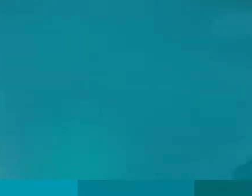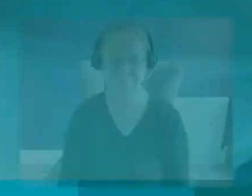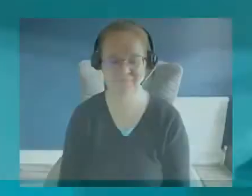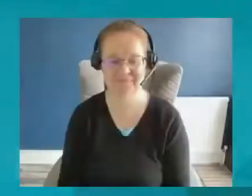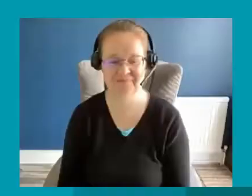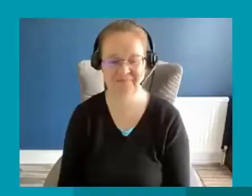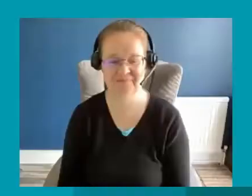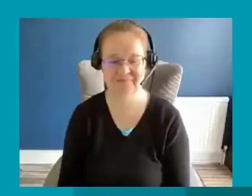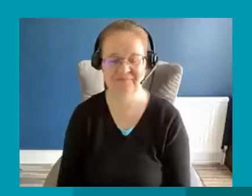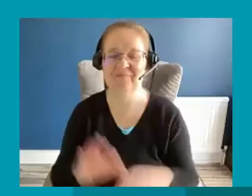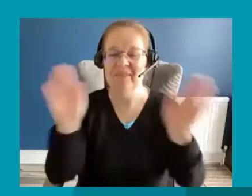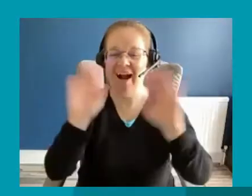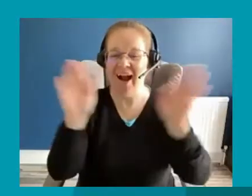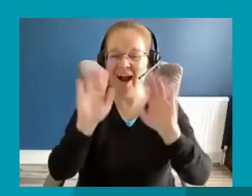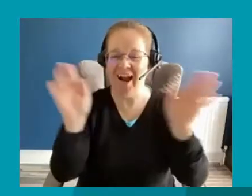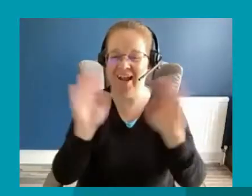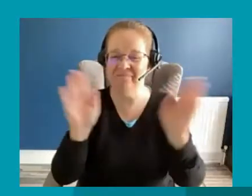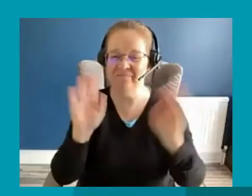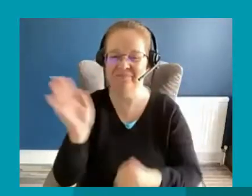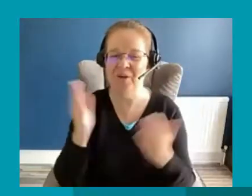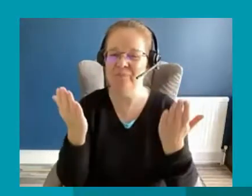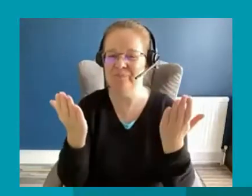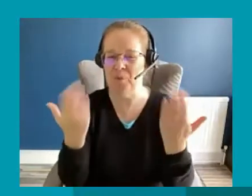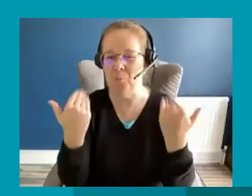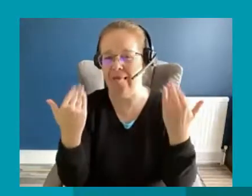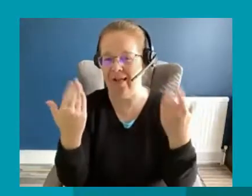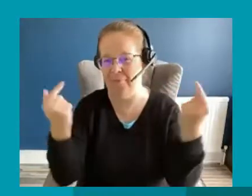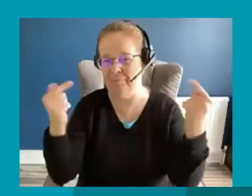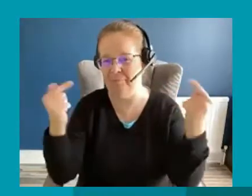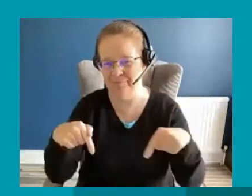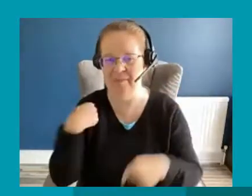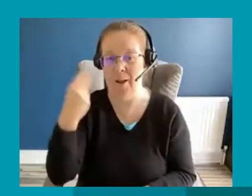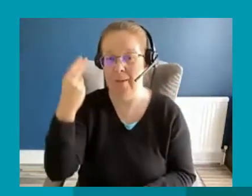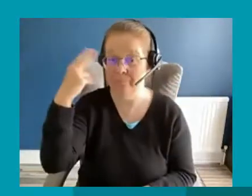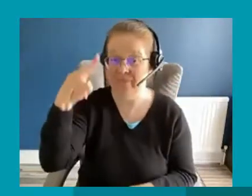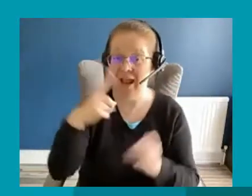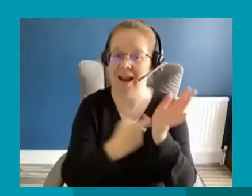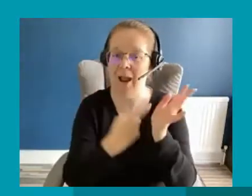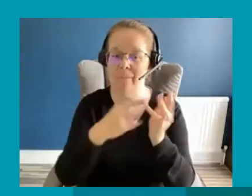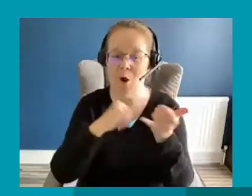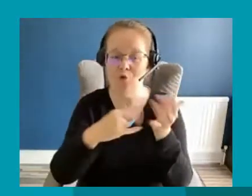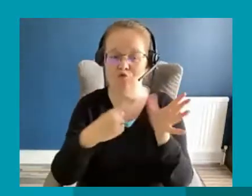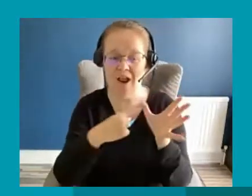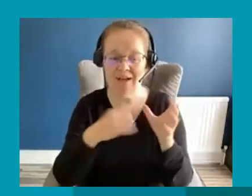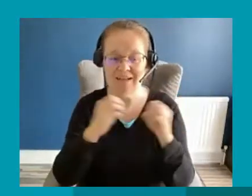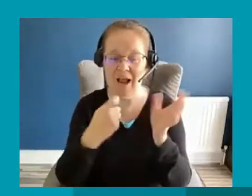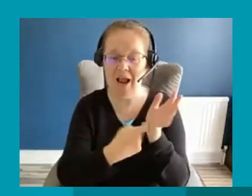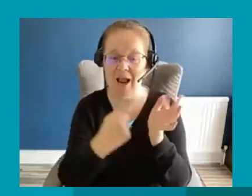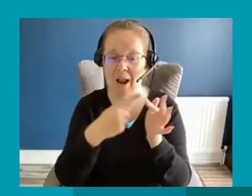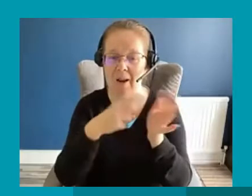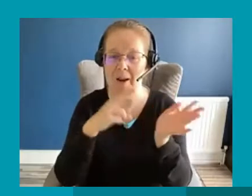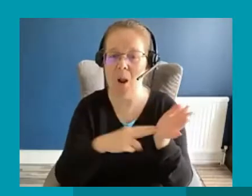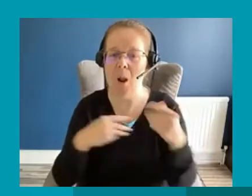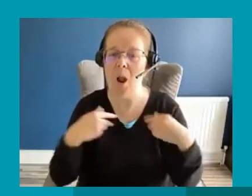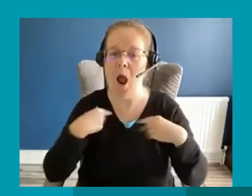Hello everyone and welcome My name is Rosa B, I'm a creative career coach at Evenbreak so I want to welcome you